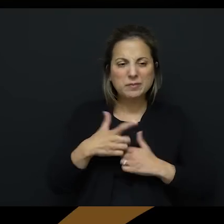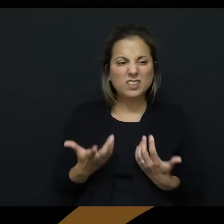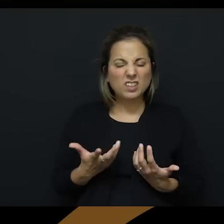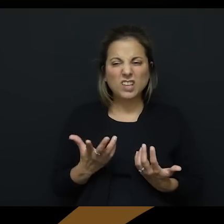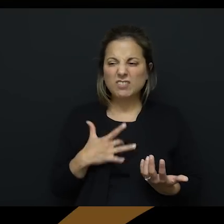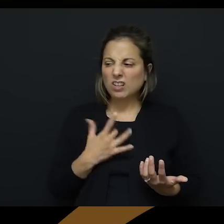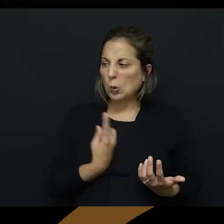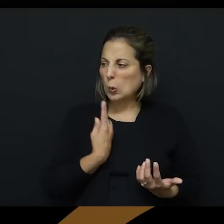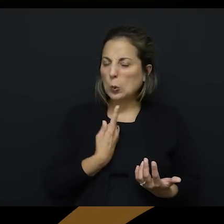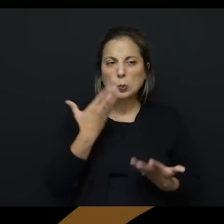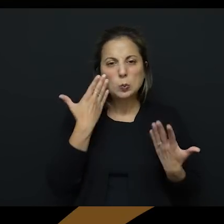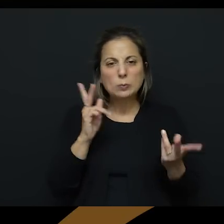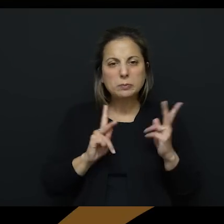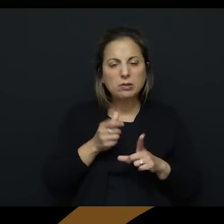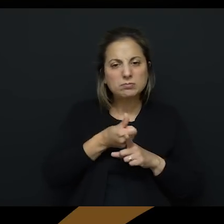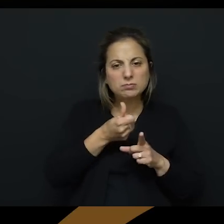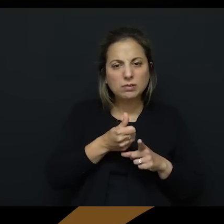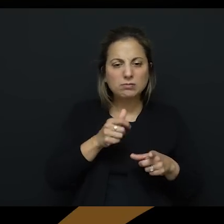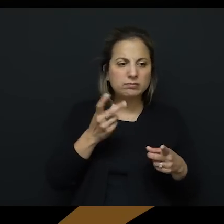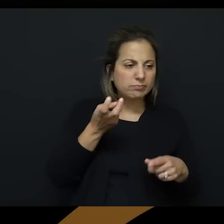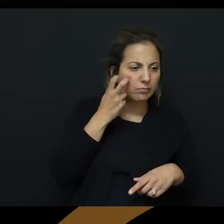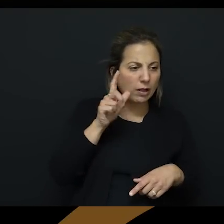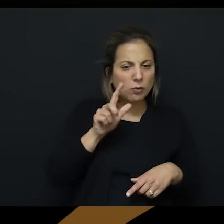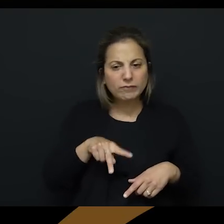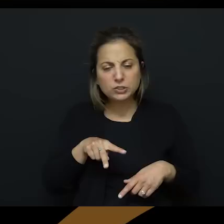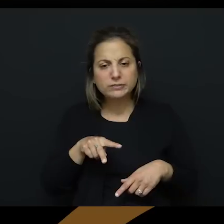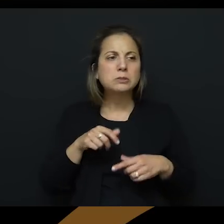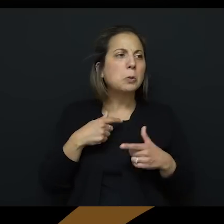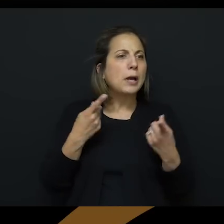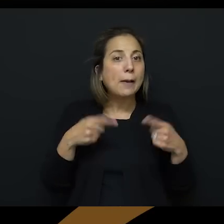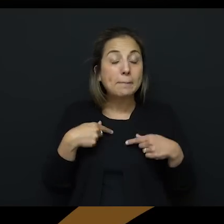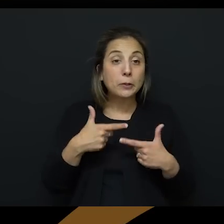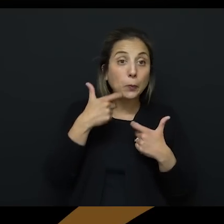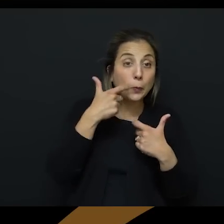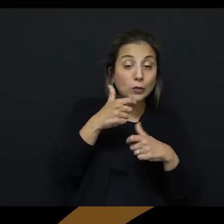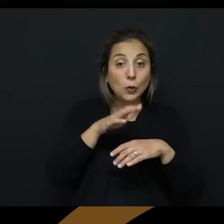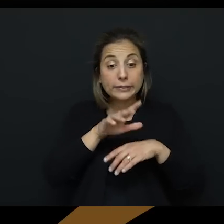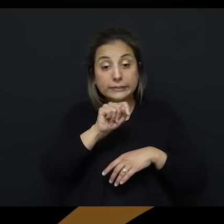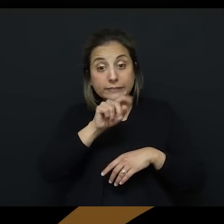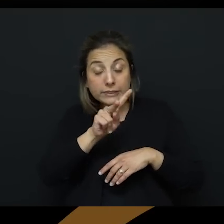I didn't know people who were blind or low vision. And I looked into television and film to see myself.